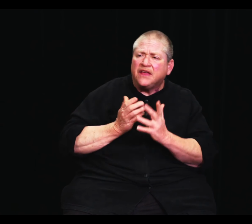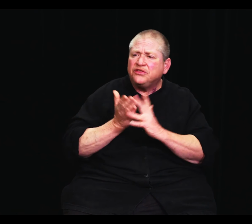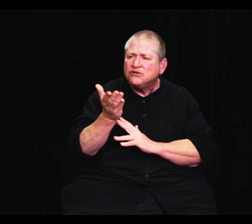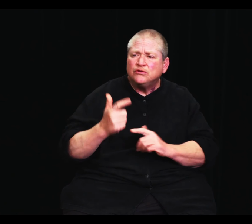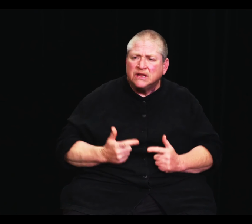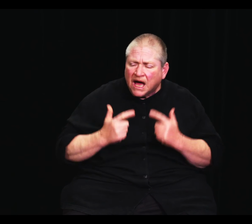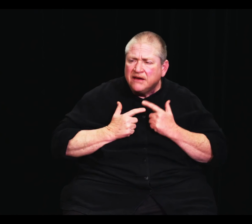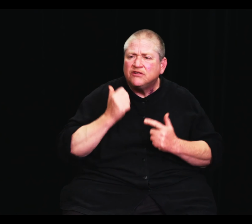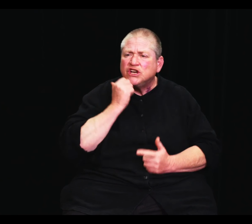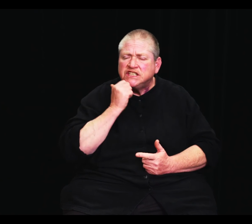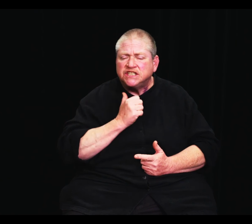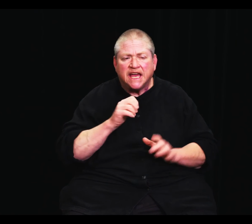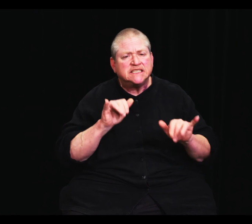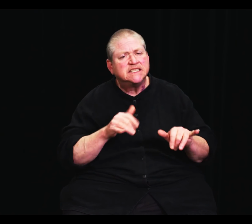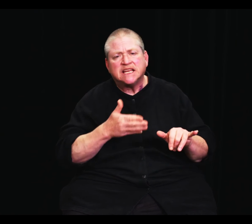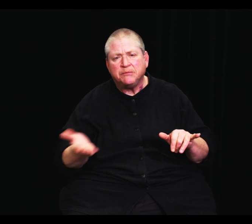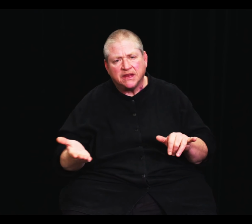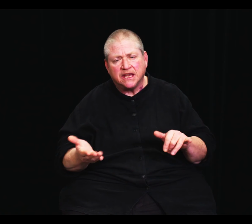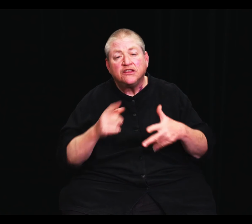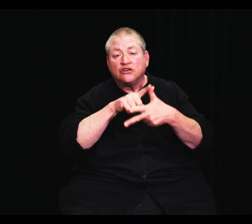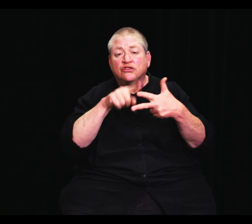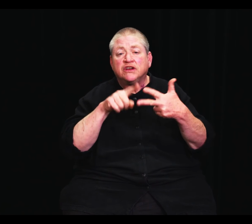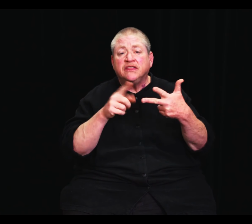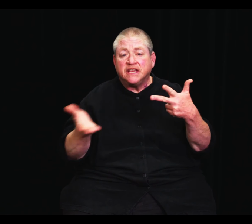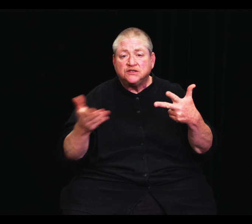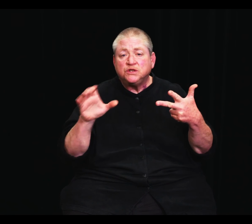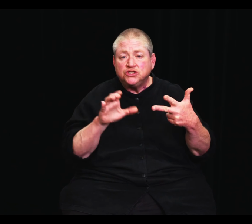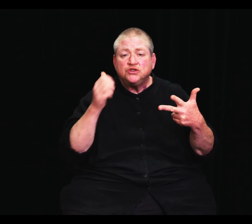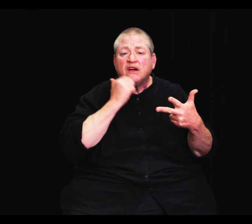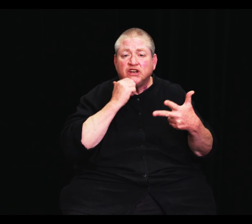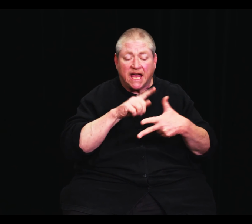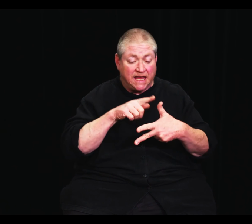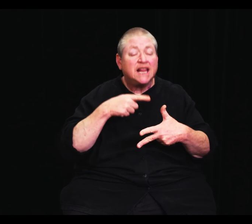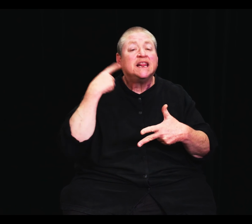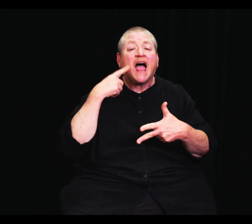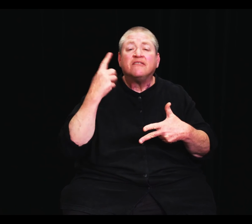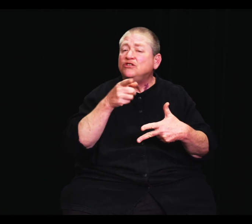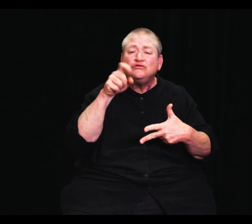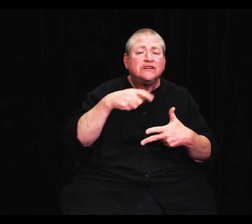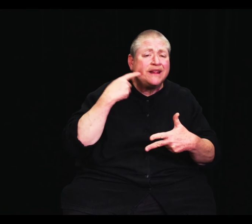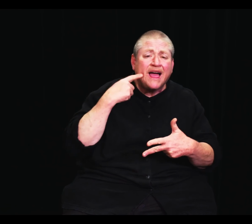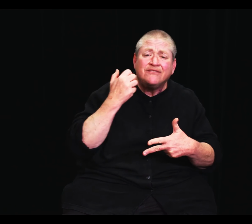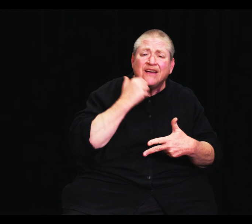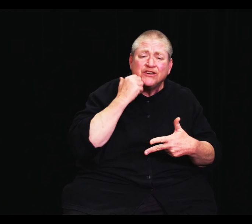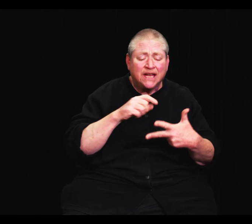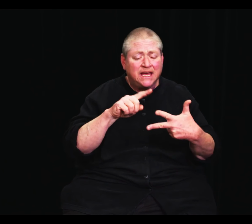once stated in his legendary Espy speech, When people say to me how do you get through life or each day, it's the same thing.